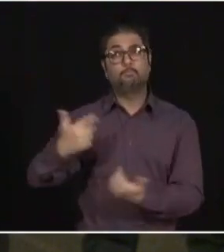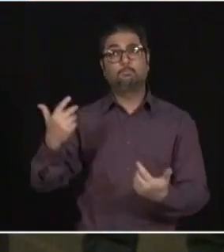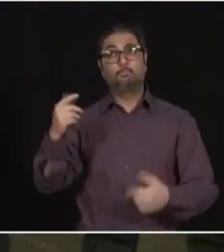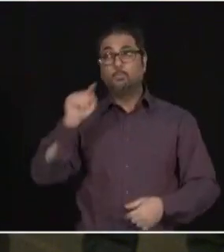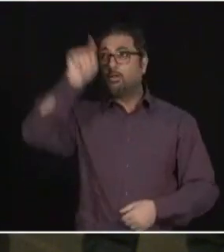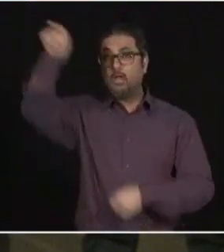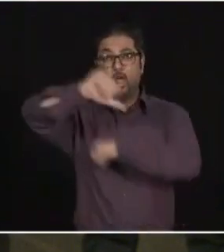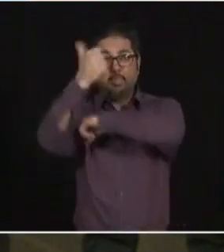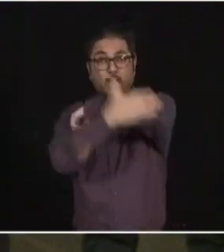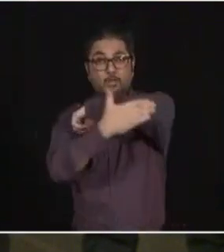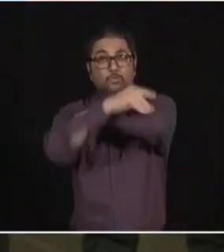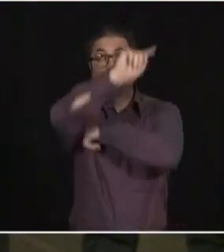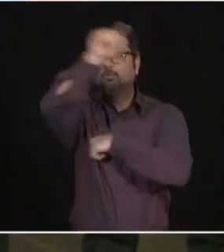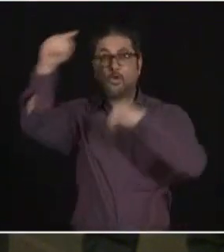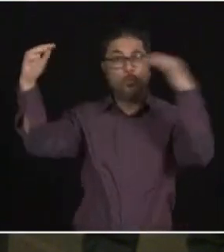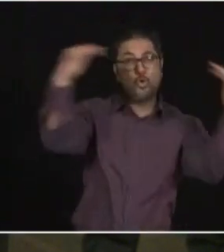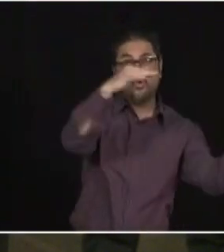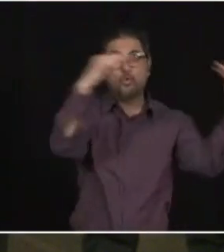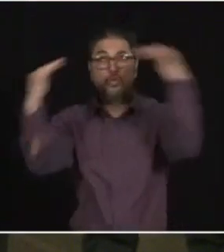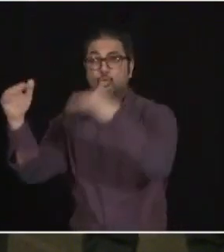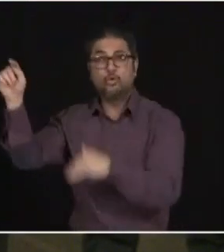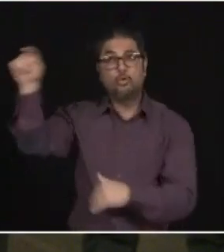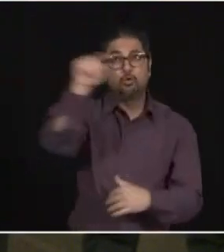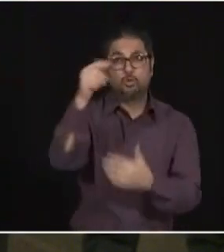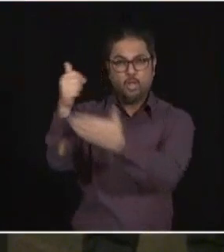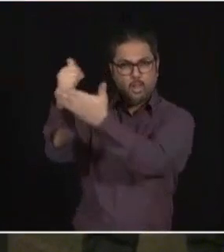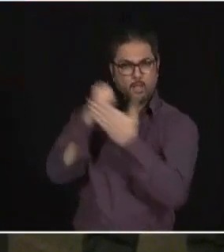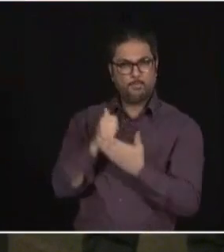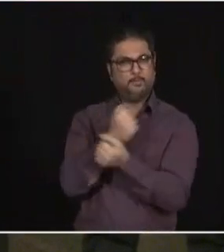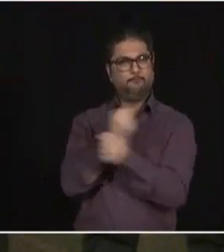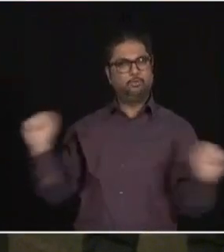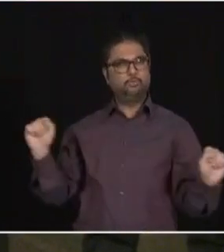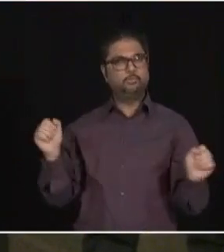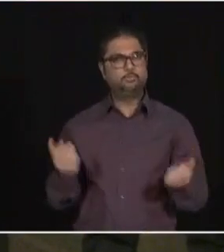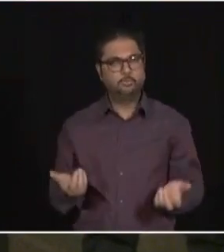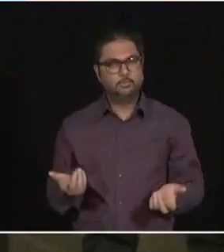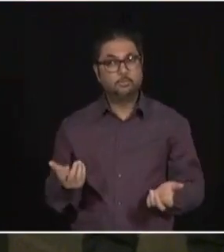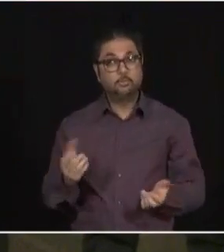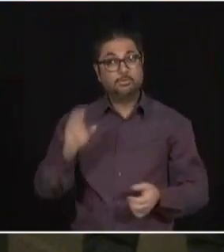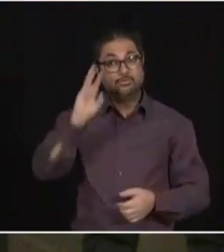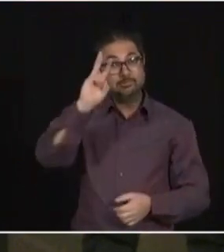sick families that lost loved ones in the crash last